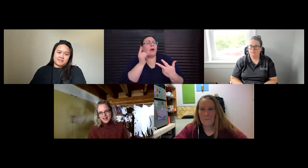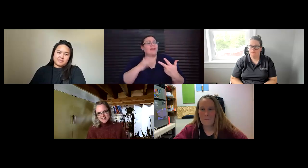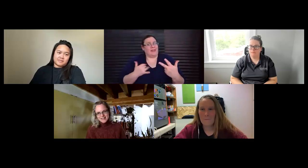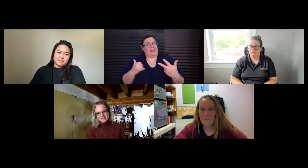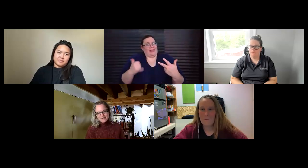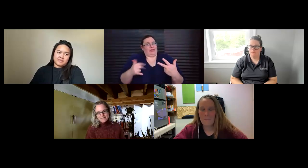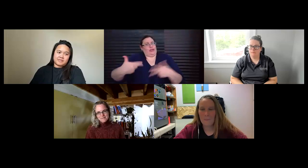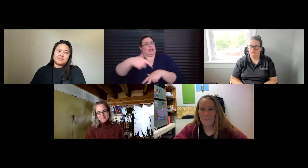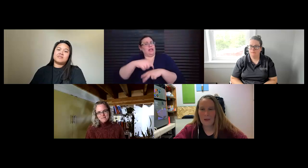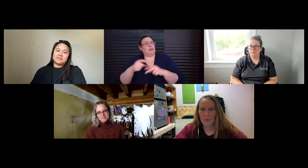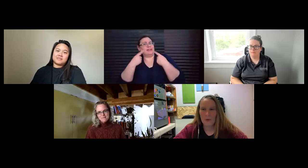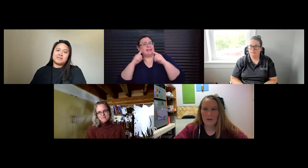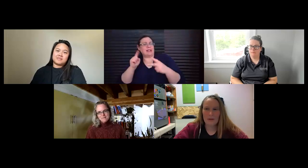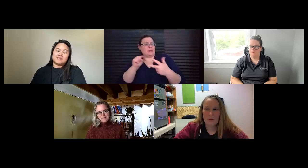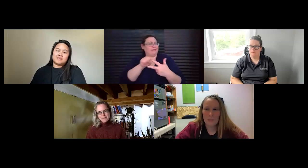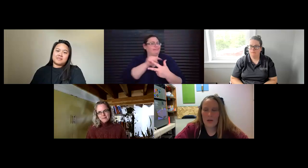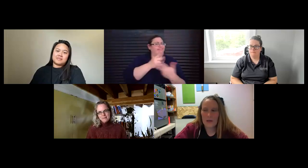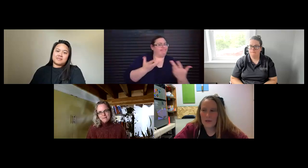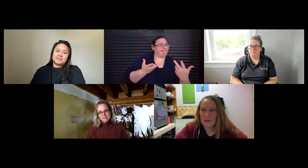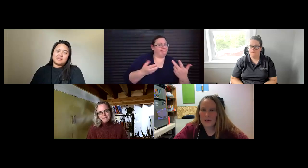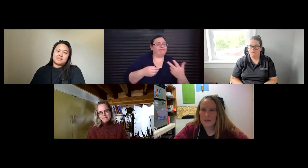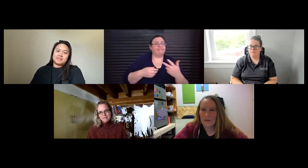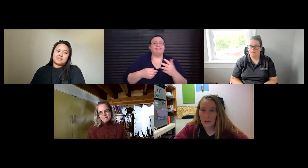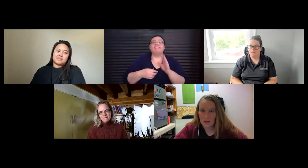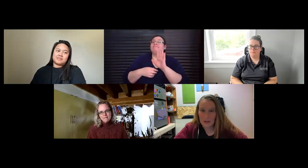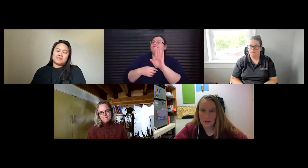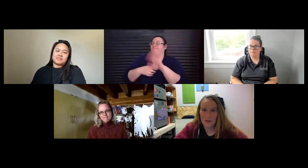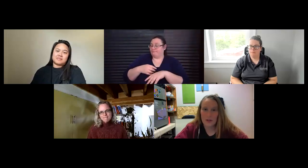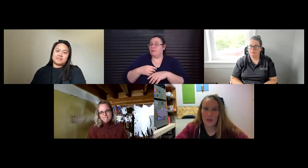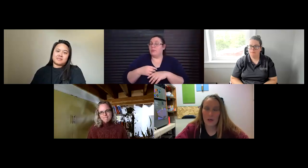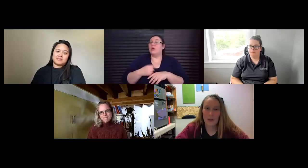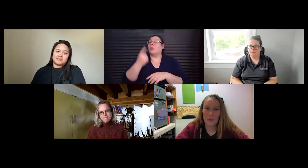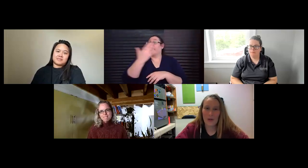Well, one is knowledge.